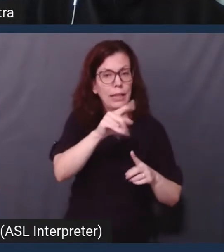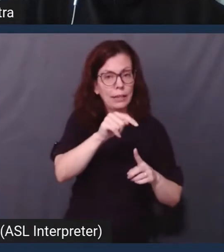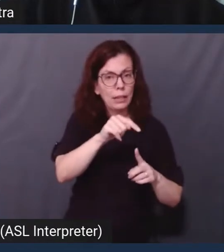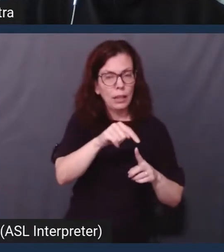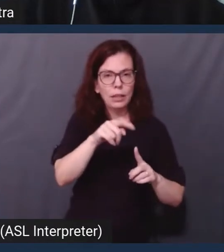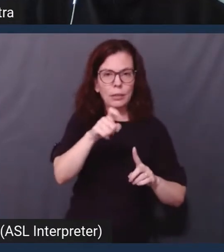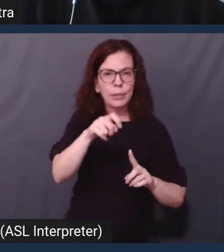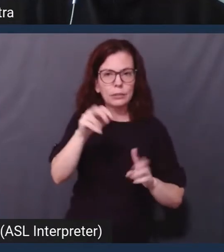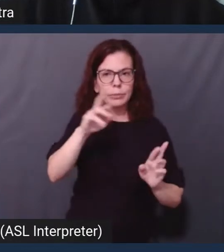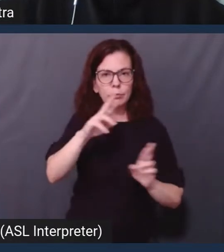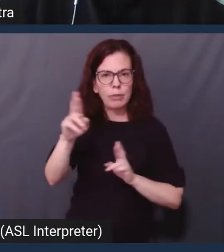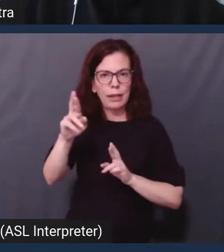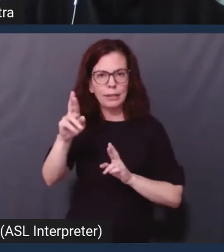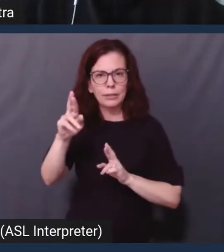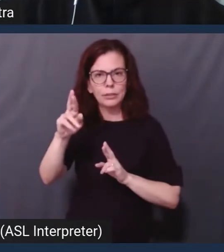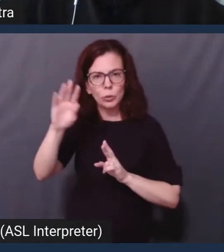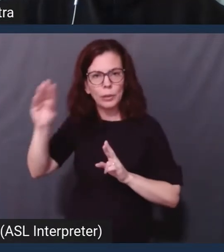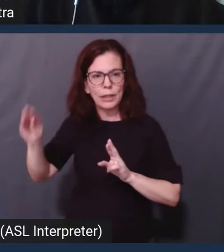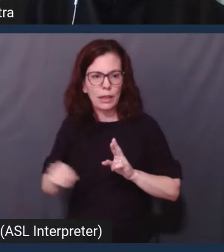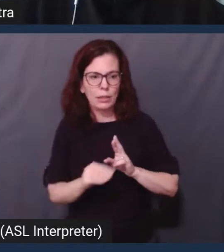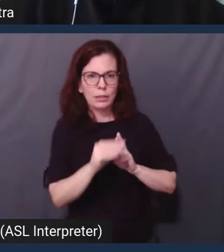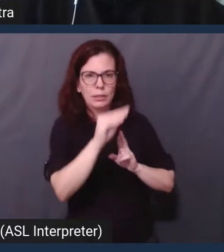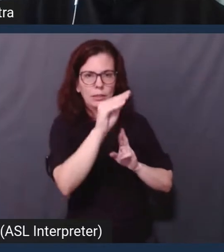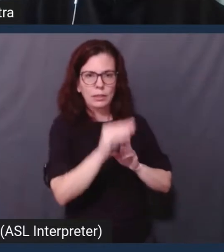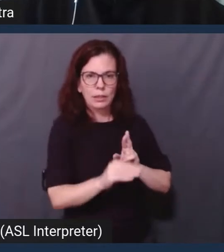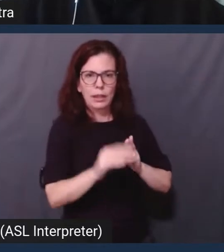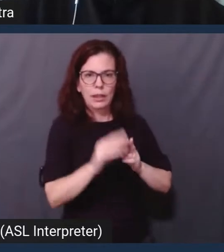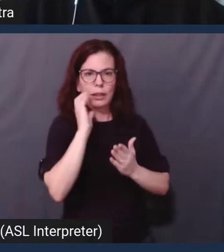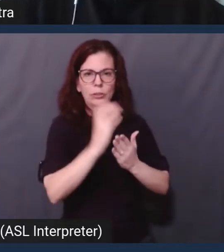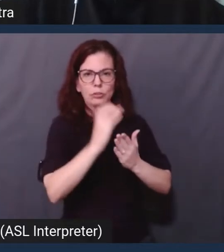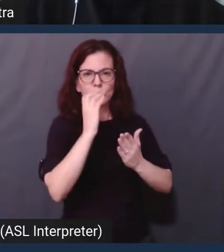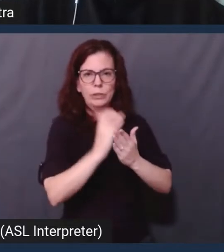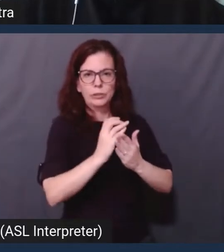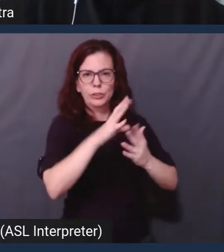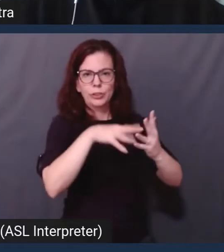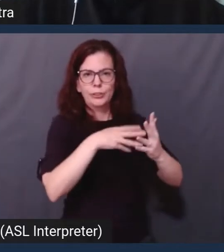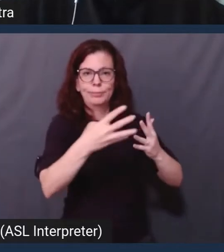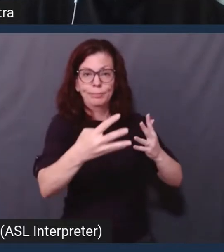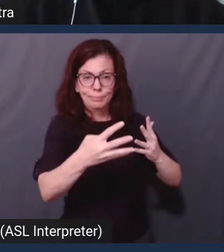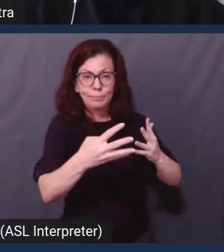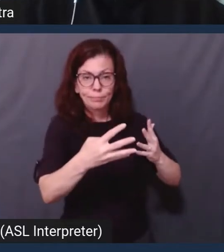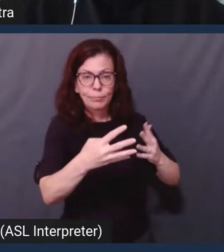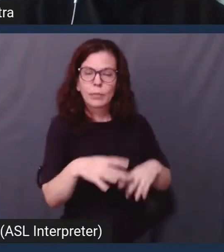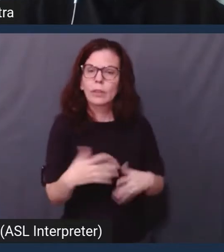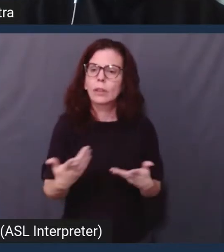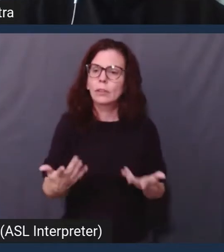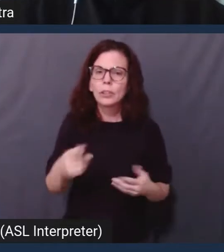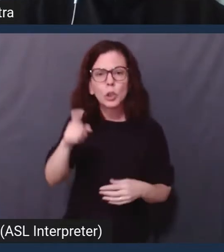to be informed of those visualizations. So you need to prepare your data.